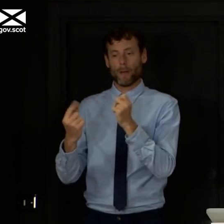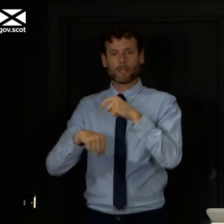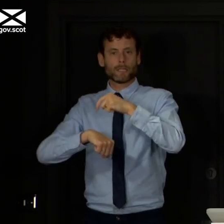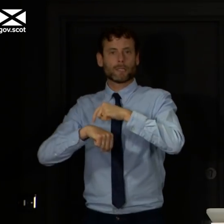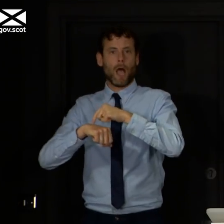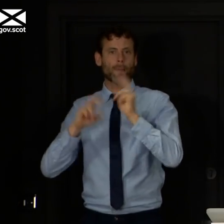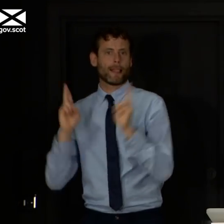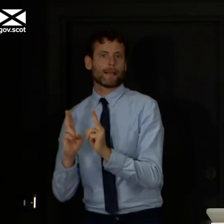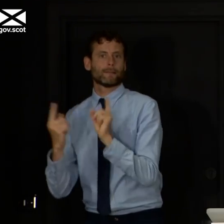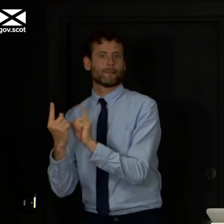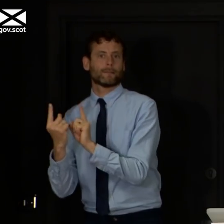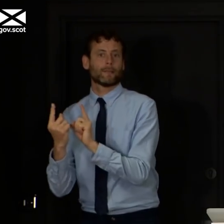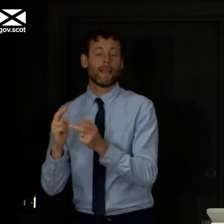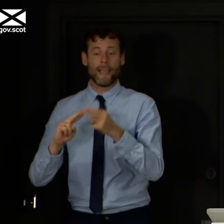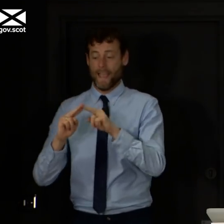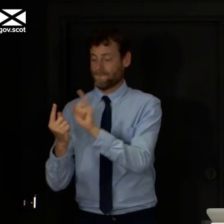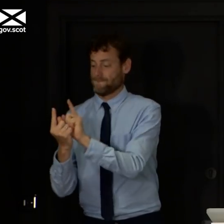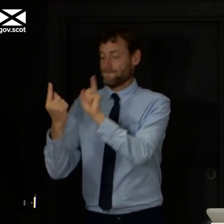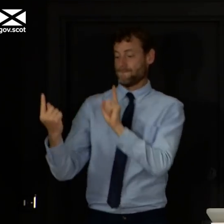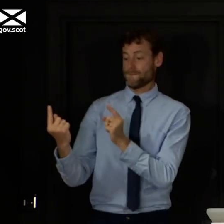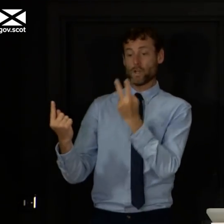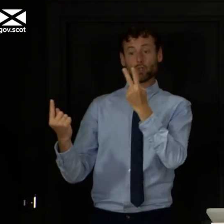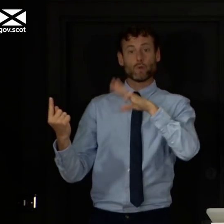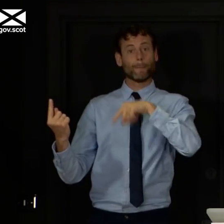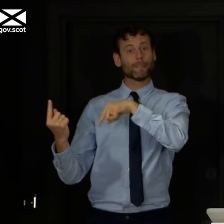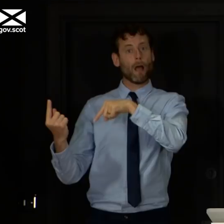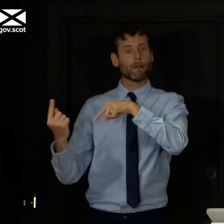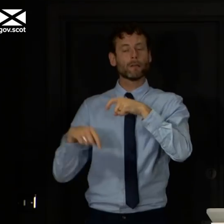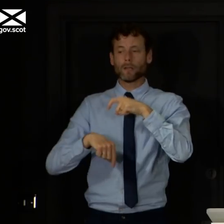away from somebody for no more than 15 minutes. If that goes to one metre that time consideration